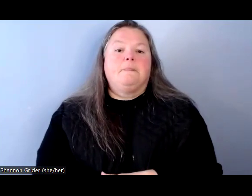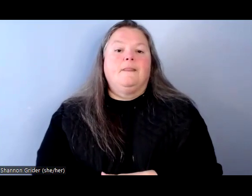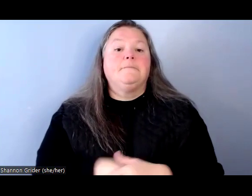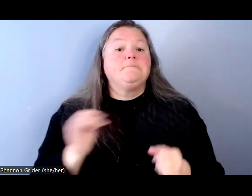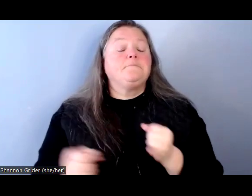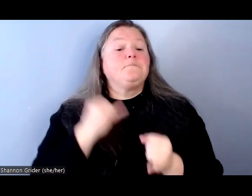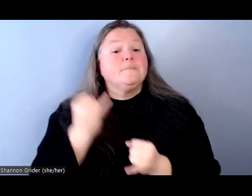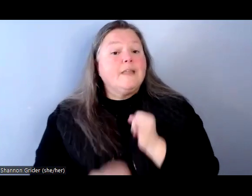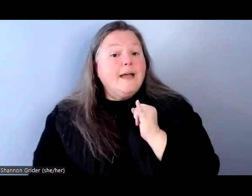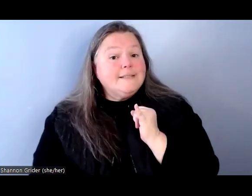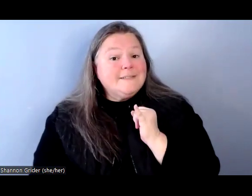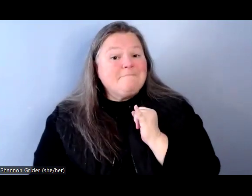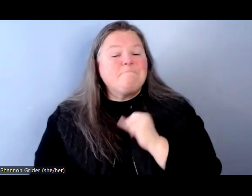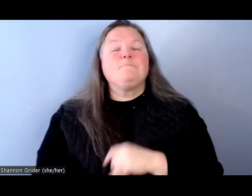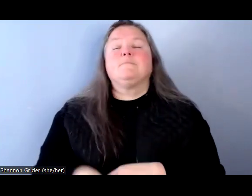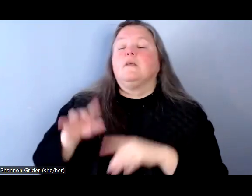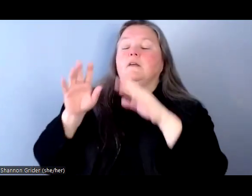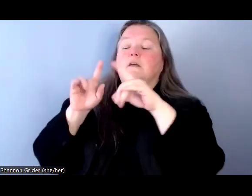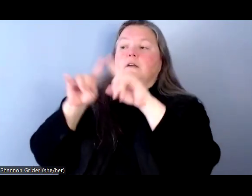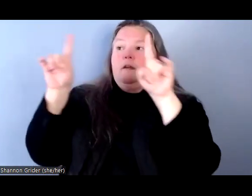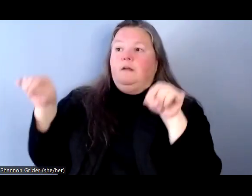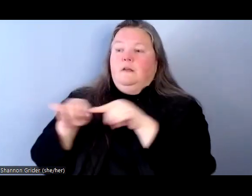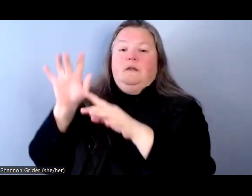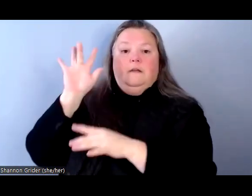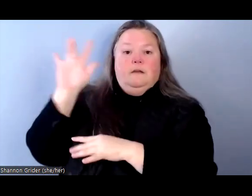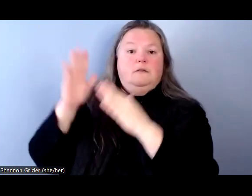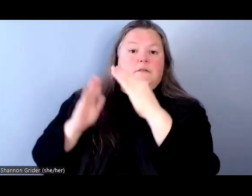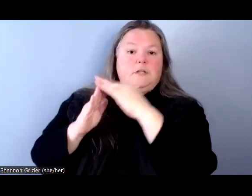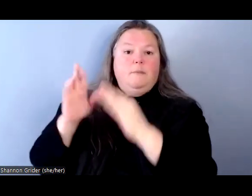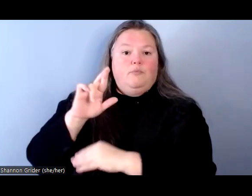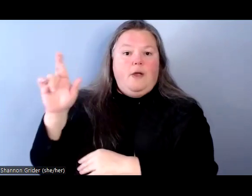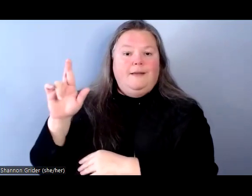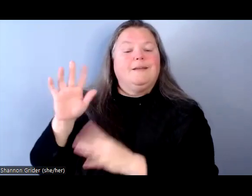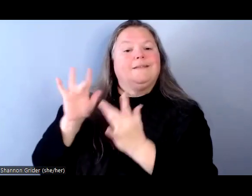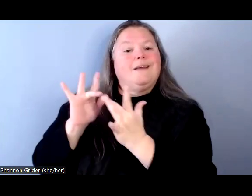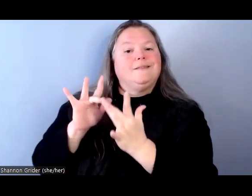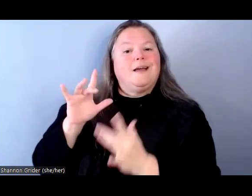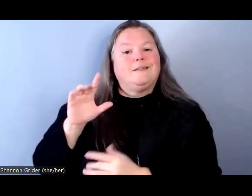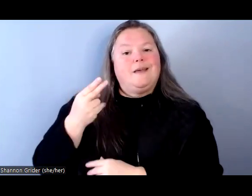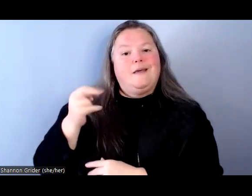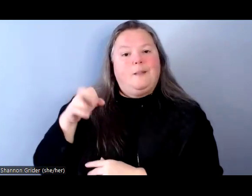The last thing I want to talk to you about is the Contact Help